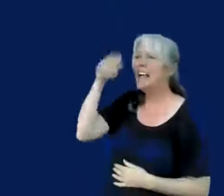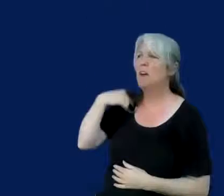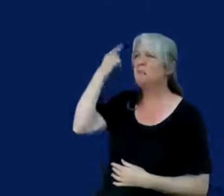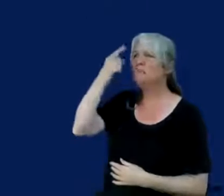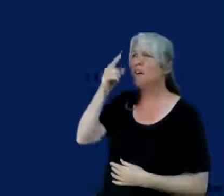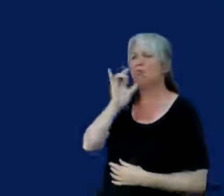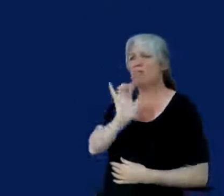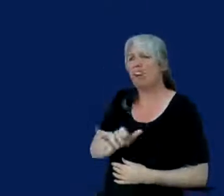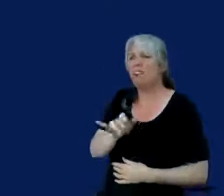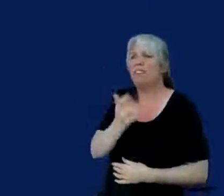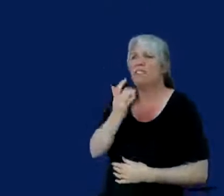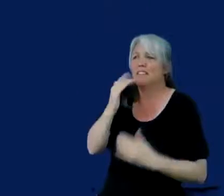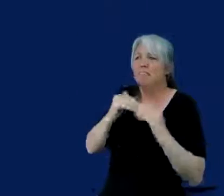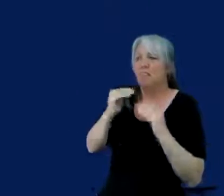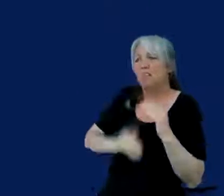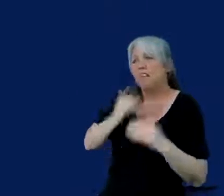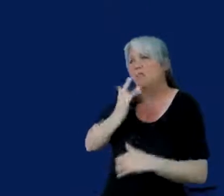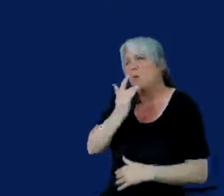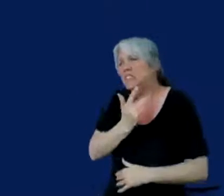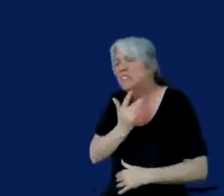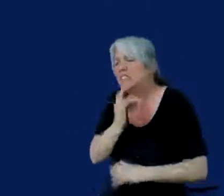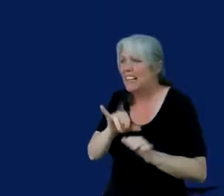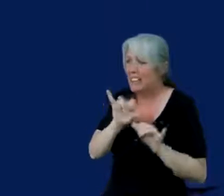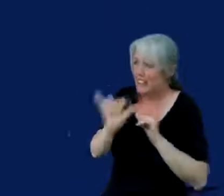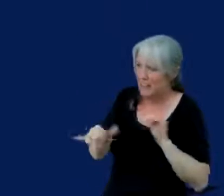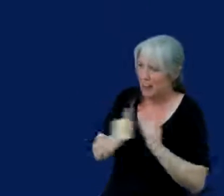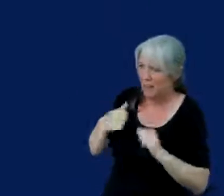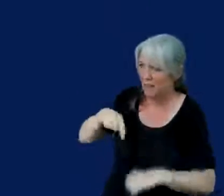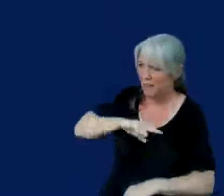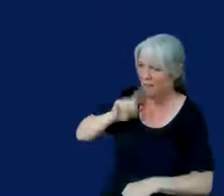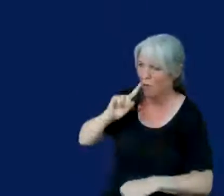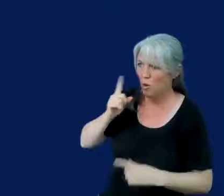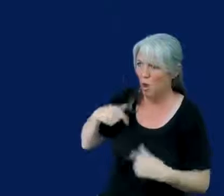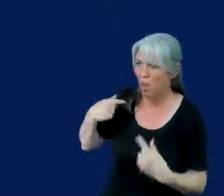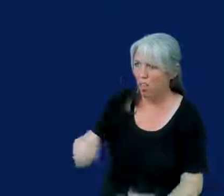Could this Less Fortunate, could he stay with us for a while?”